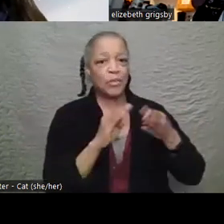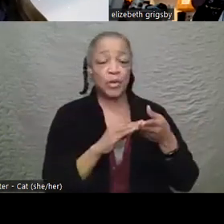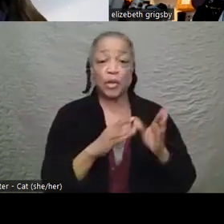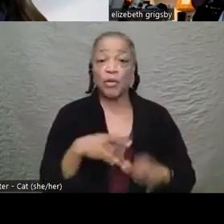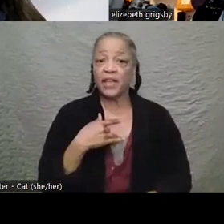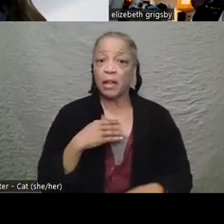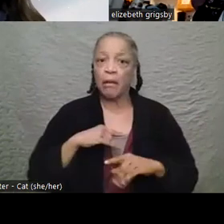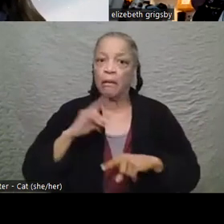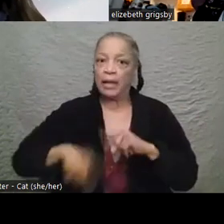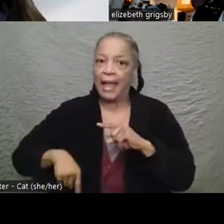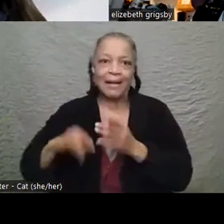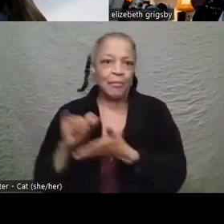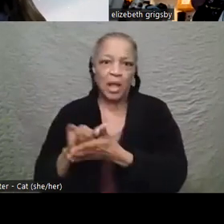think it's possible and that is scary.